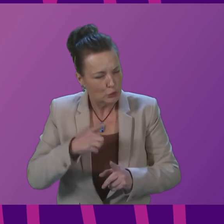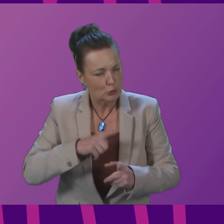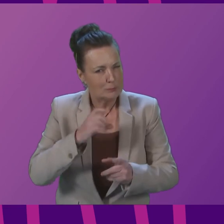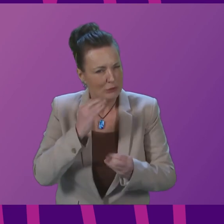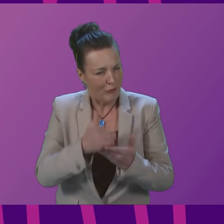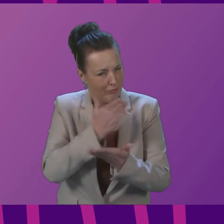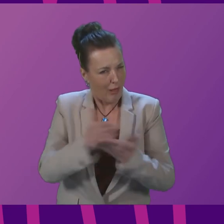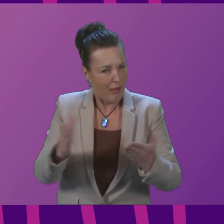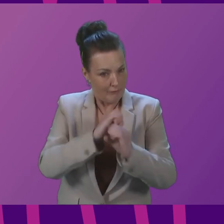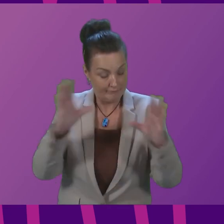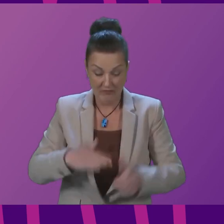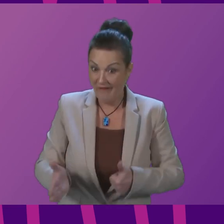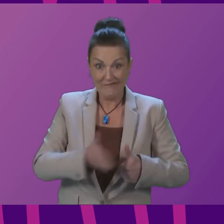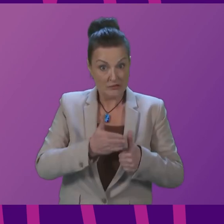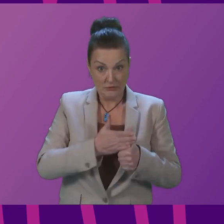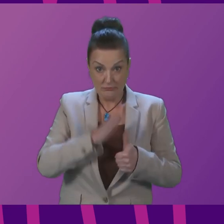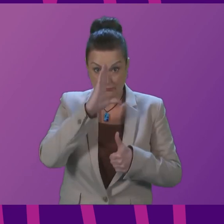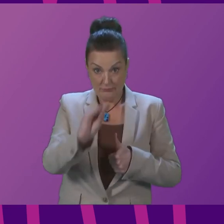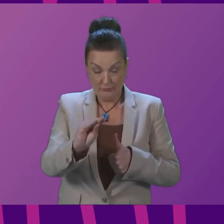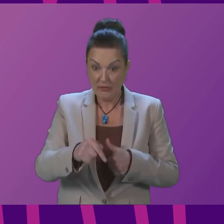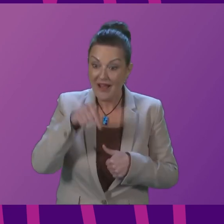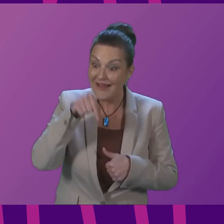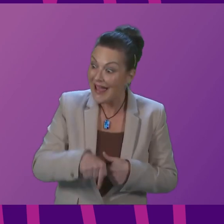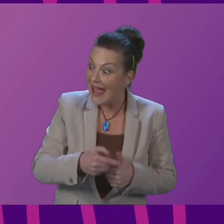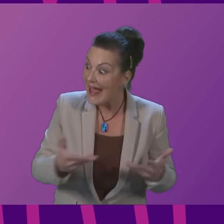First, there is no evidence that the paperwork has been withheld.